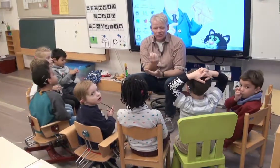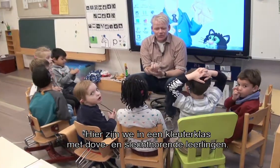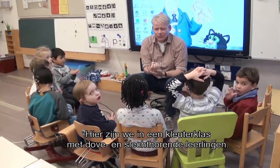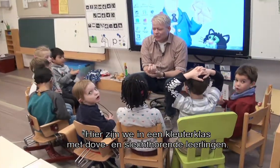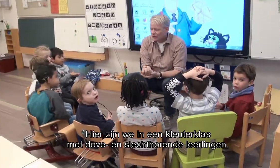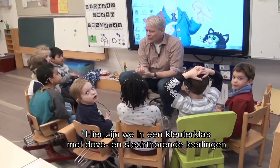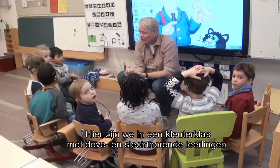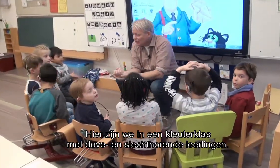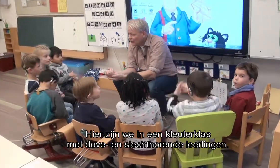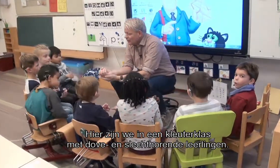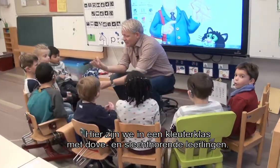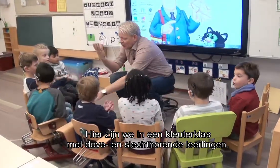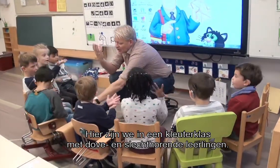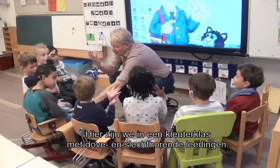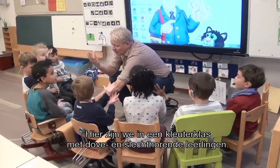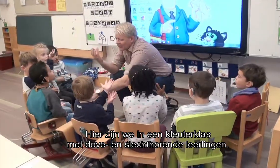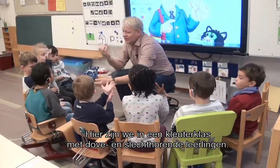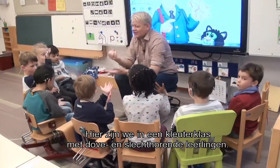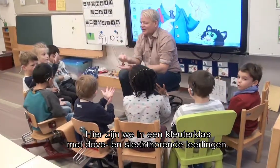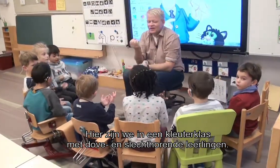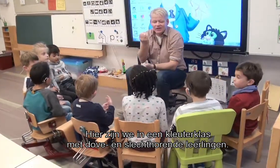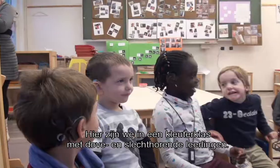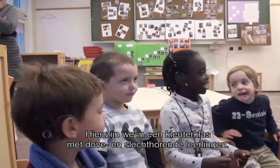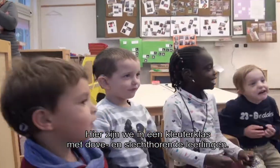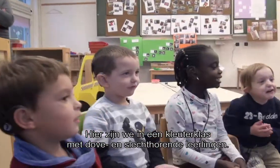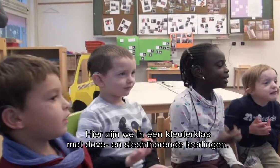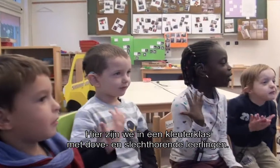Here we are in a pre-school class with deaf and hard-of-hearing students.